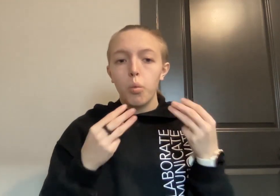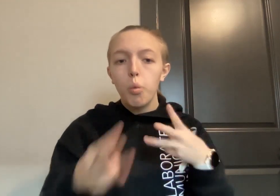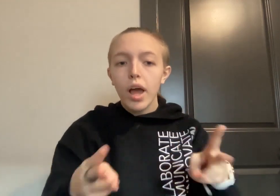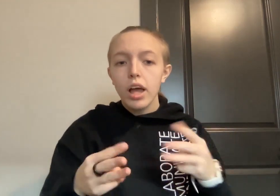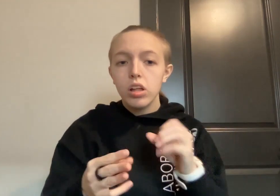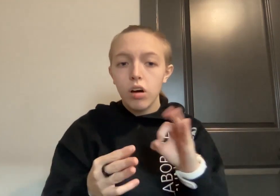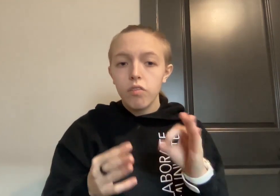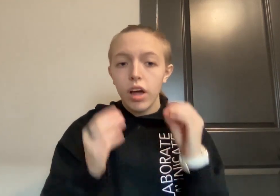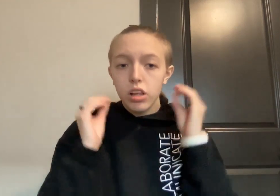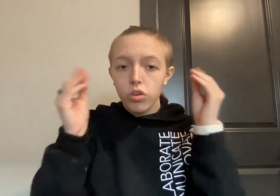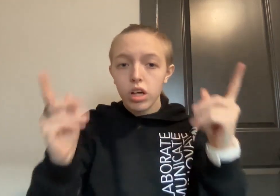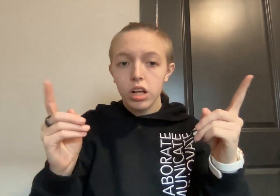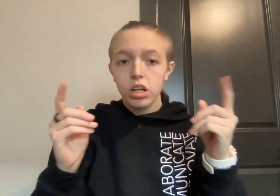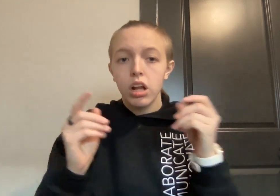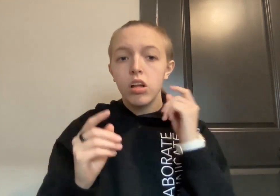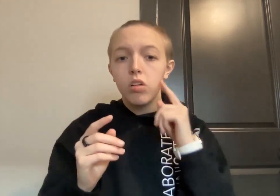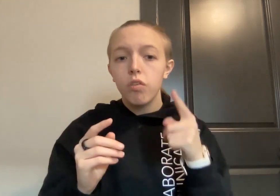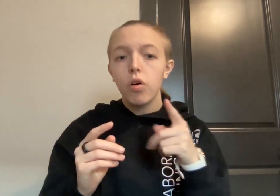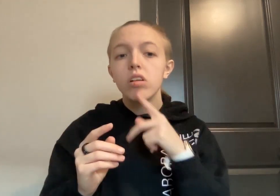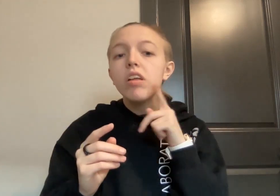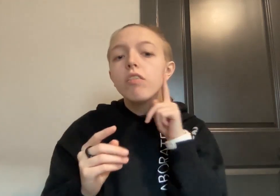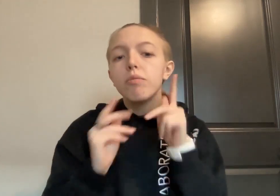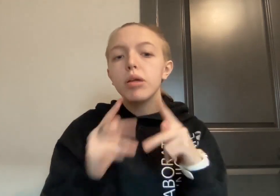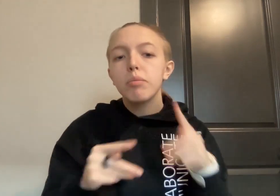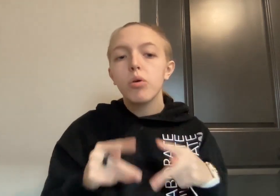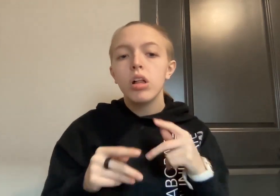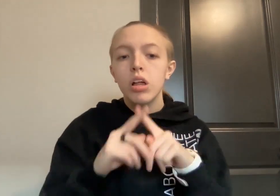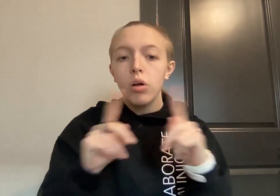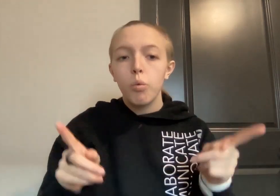way of education for deaf people.